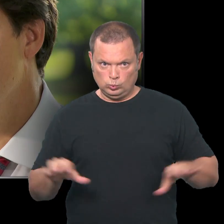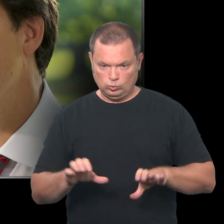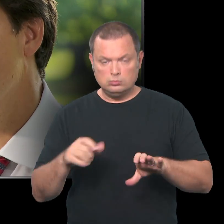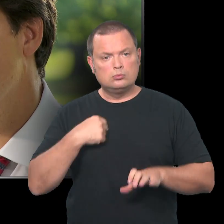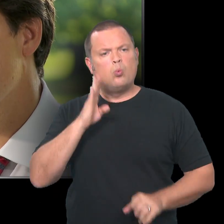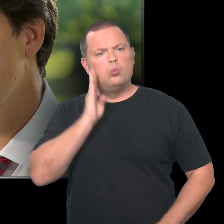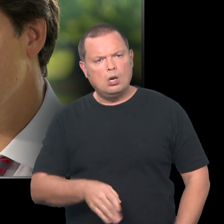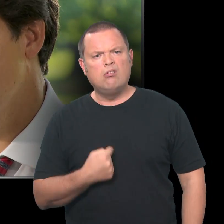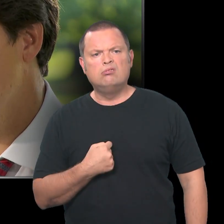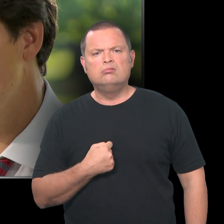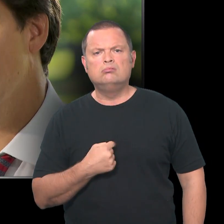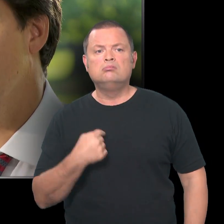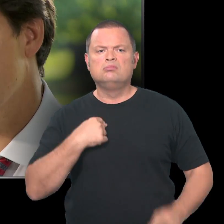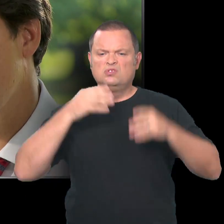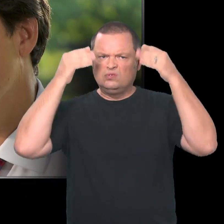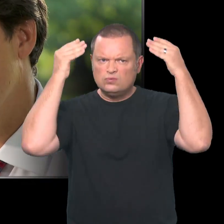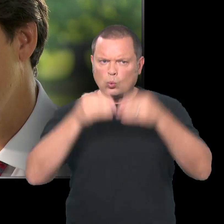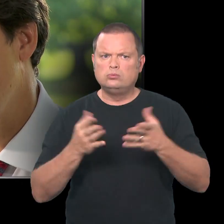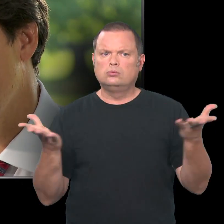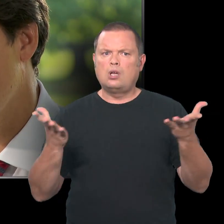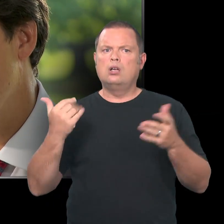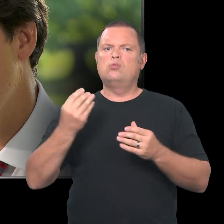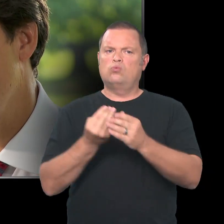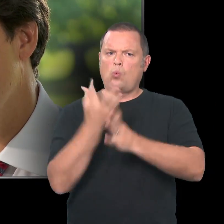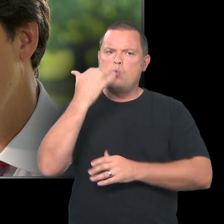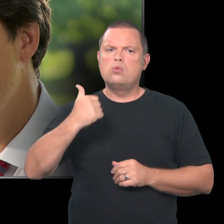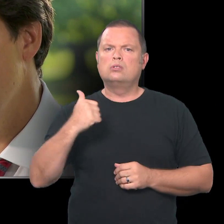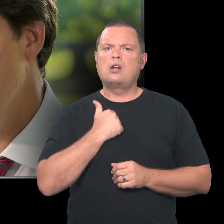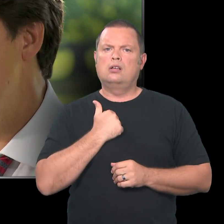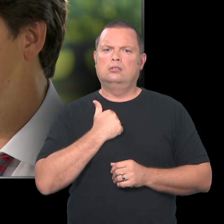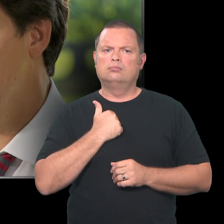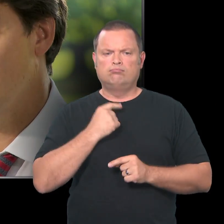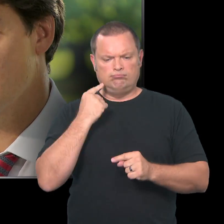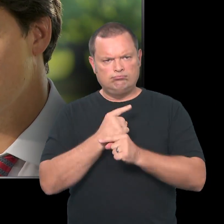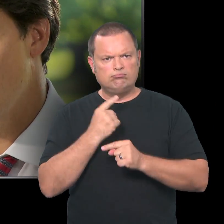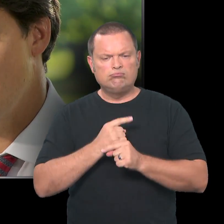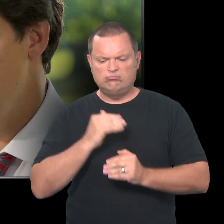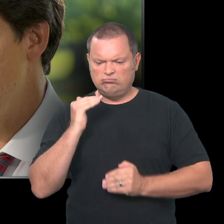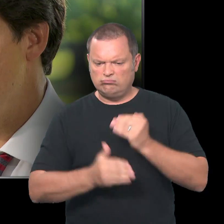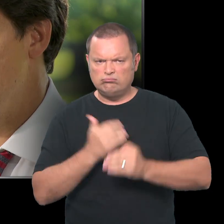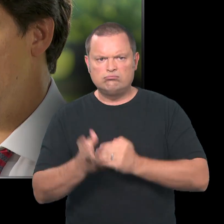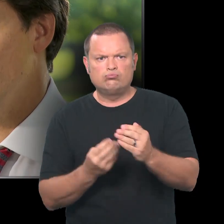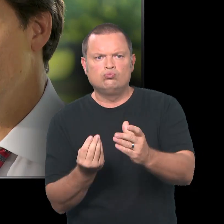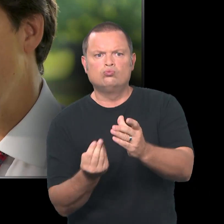ask them what they want to do with this job. And my focus is on growing this country again